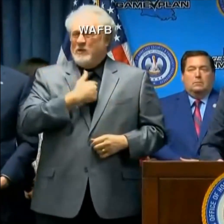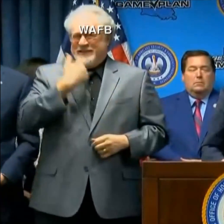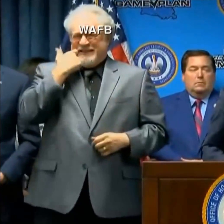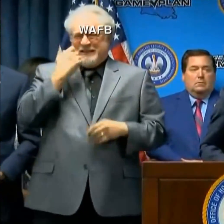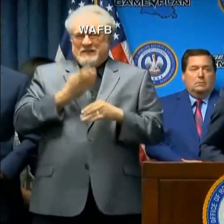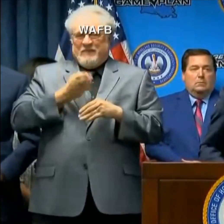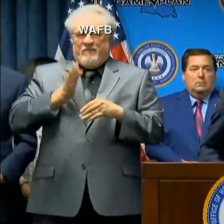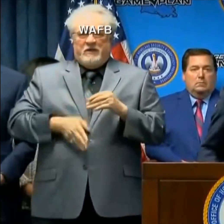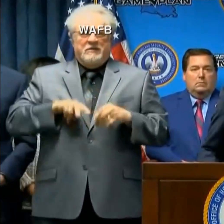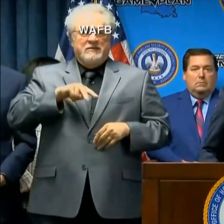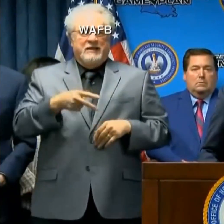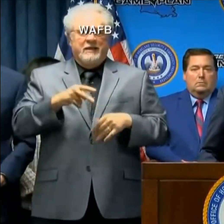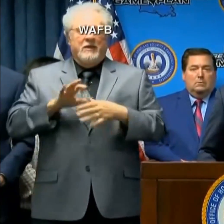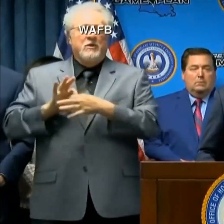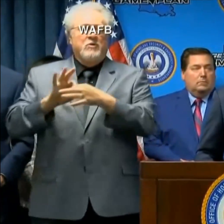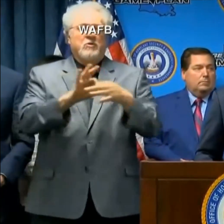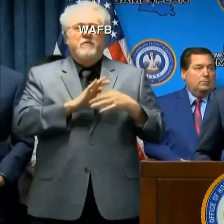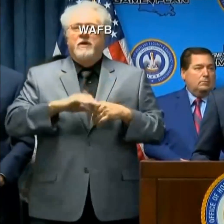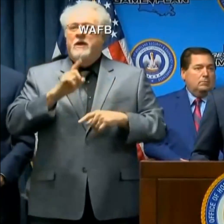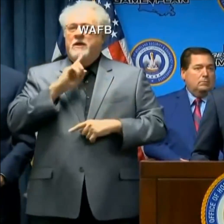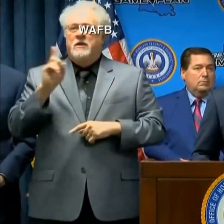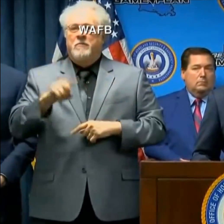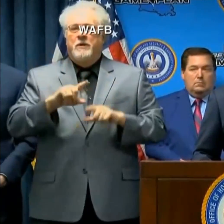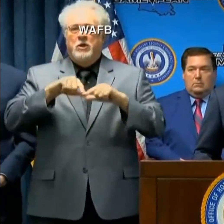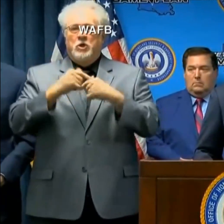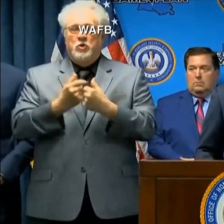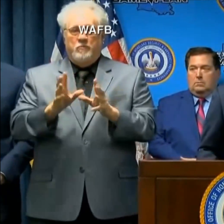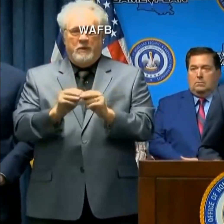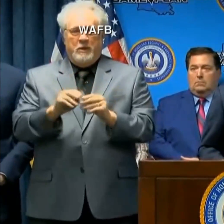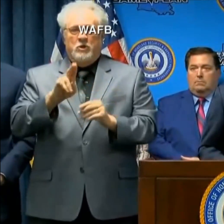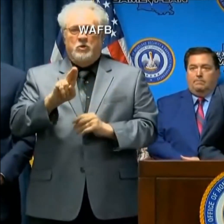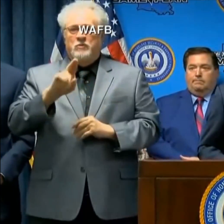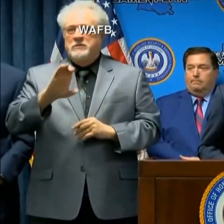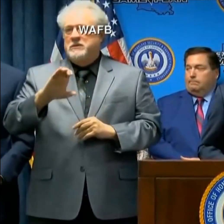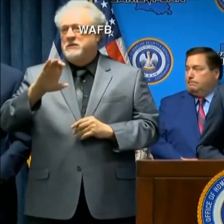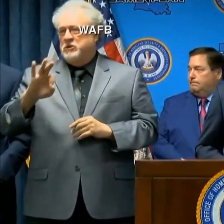second unified command group meeting concerning the novel coronavirus also